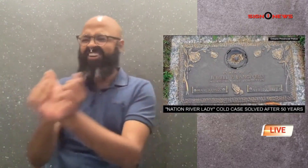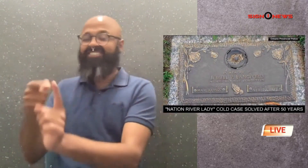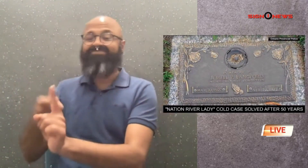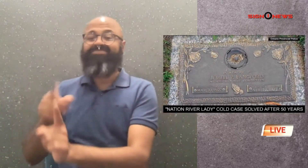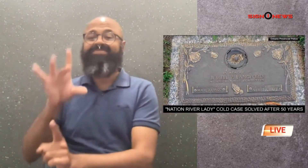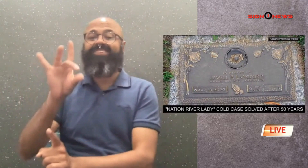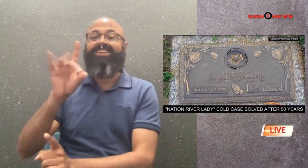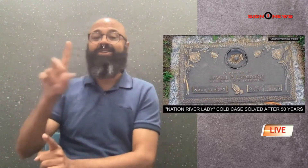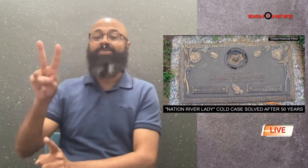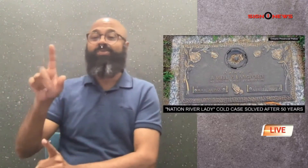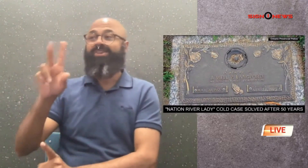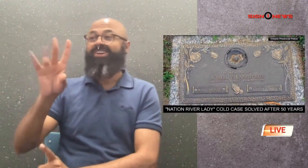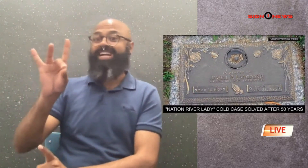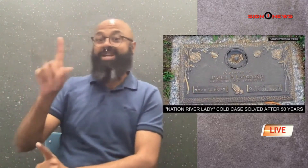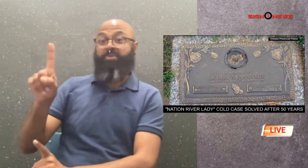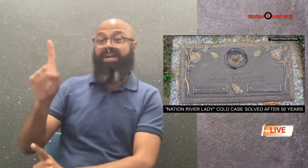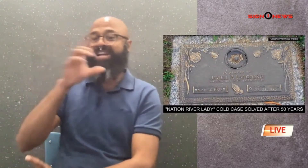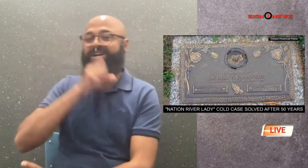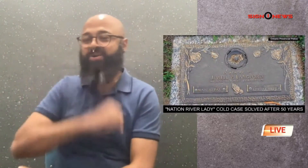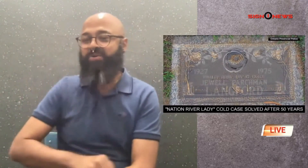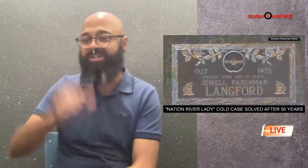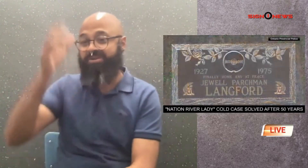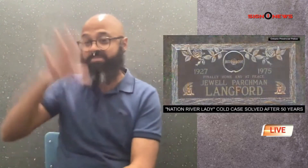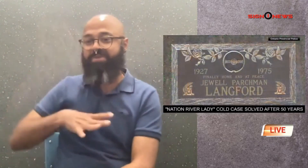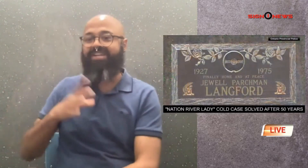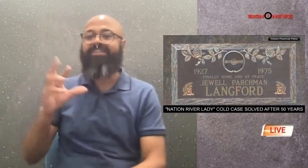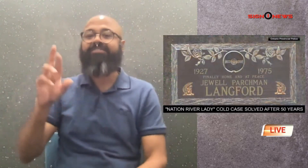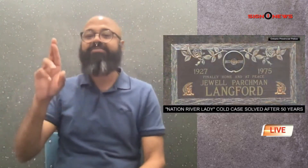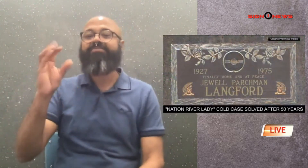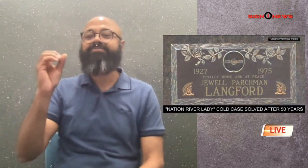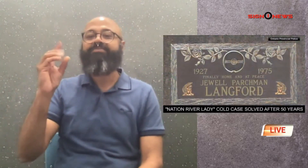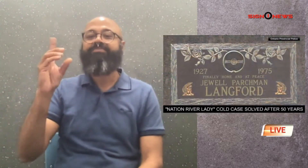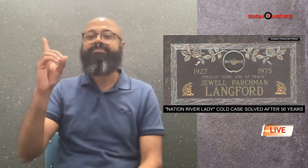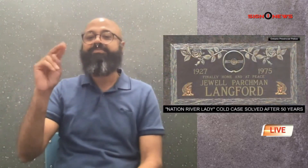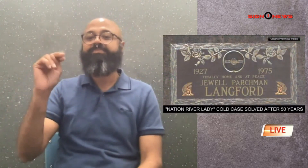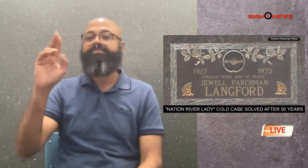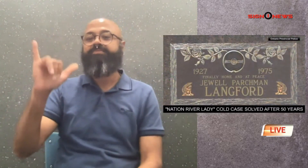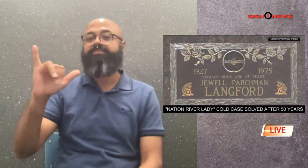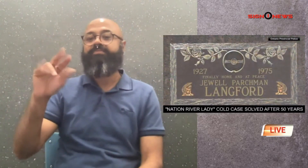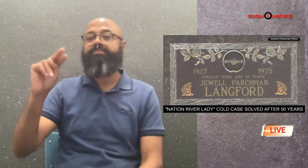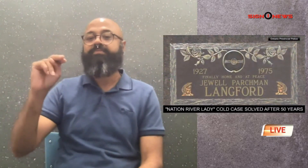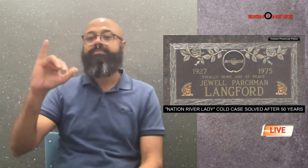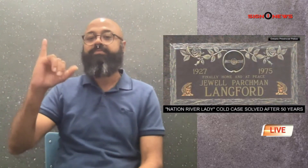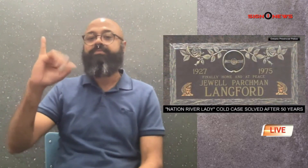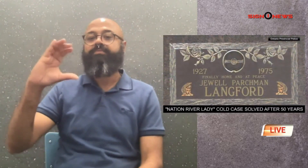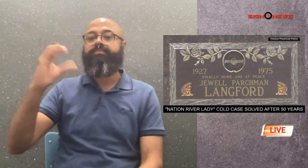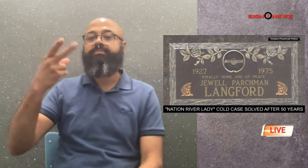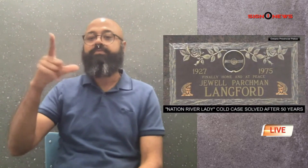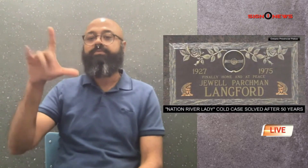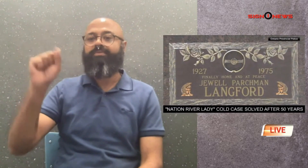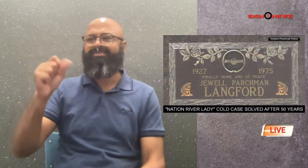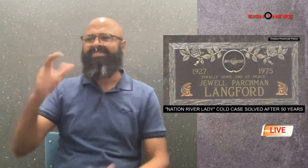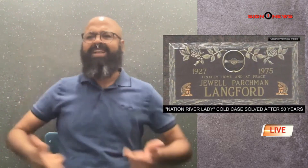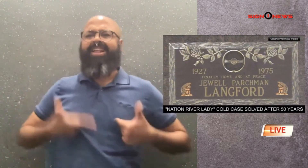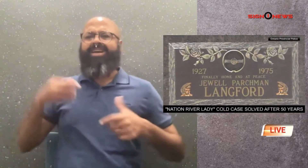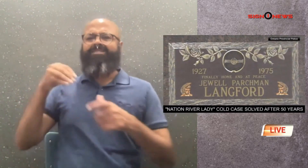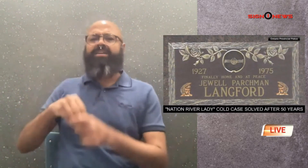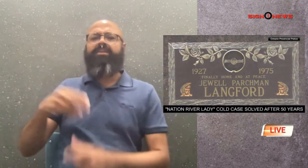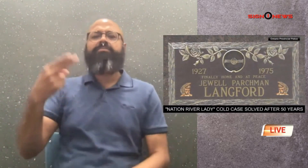Officials arrested 81 year old Rodney Nichols, who was living in Hollywood, Florida and charged him with Langfords murder.